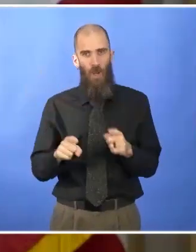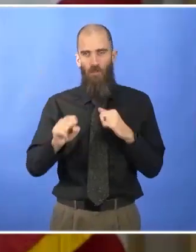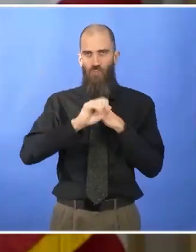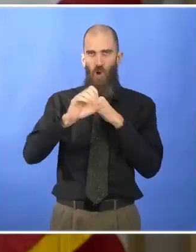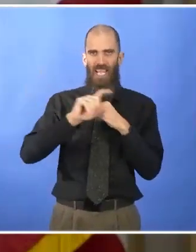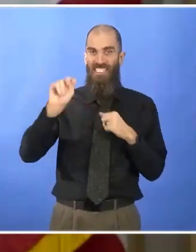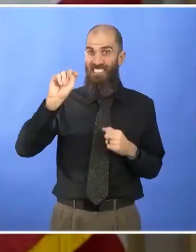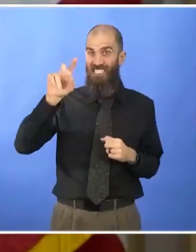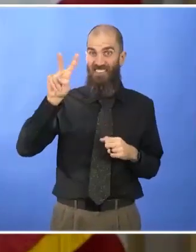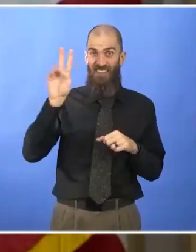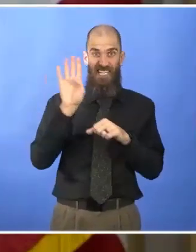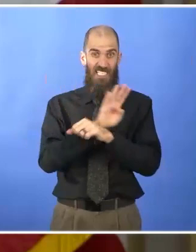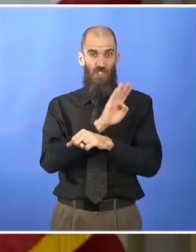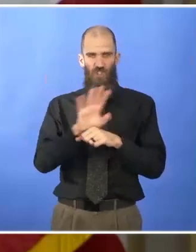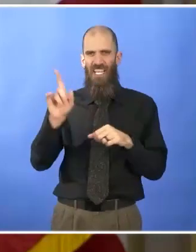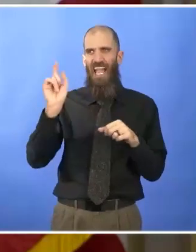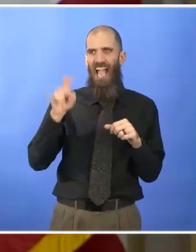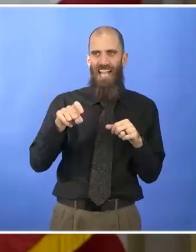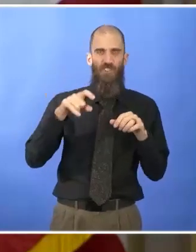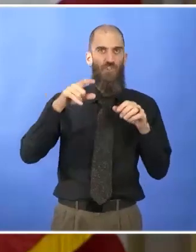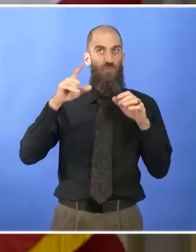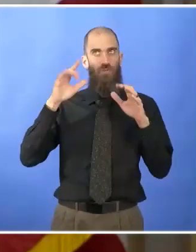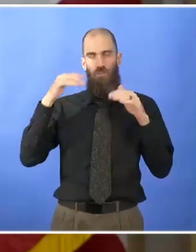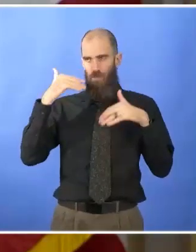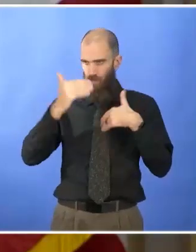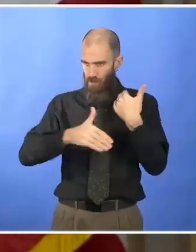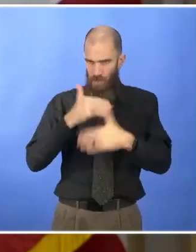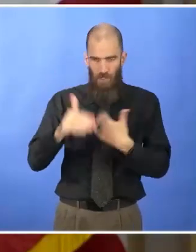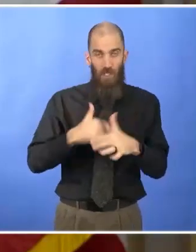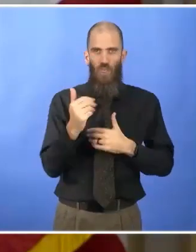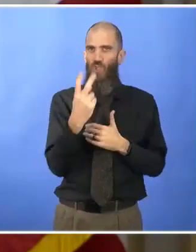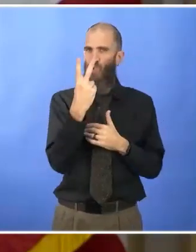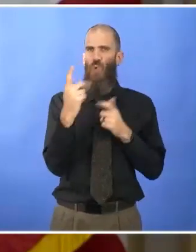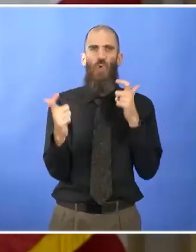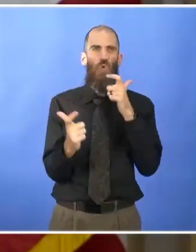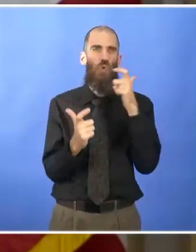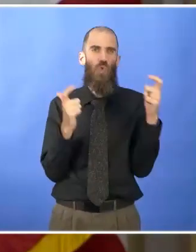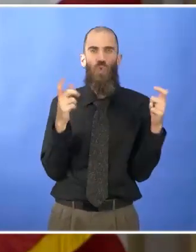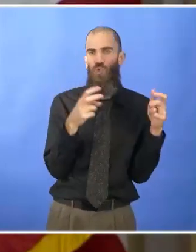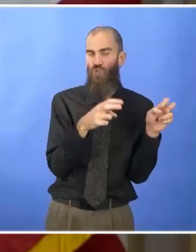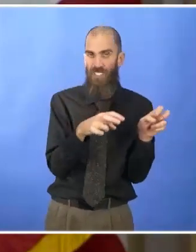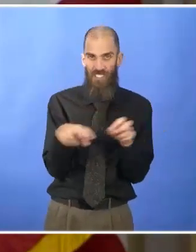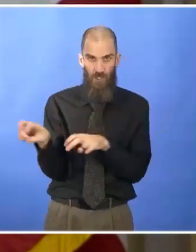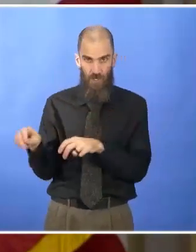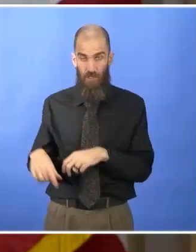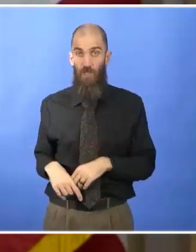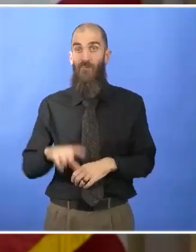HAD TO UNDERGO TWO OF THE MOST SWEEPING TRANSITIONS IN HISTORY. THEY SWITCHED FROM OLD ANALOG OPERATIONS TO DIGITAL ONLY